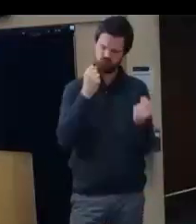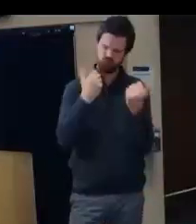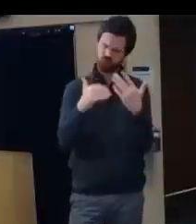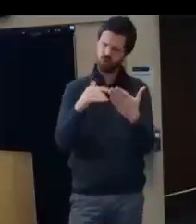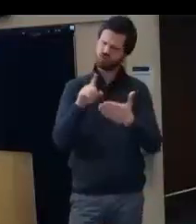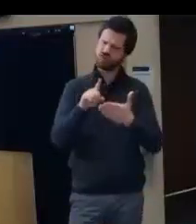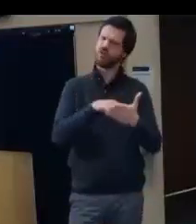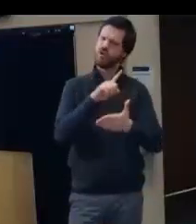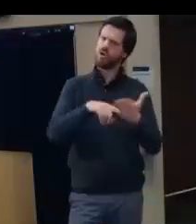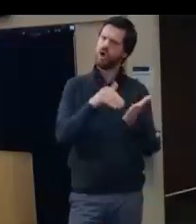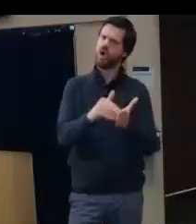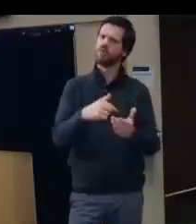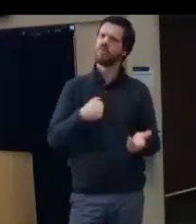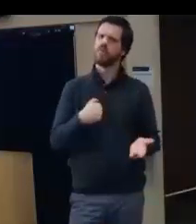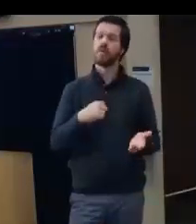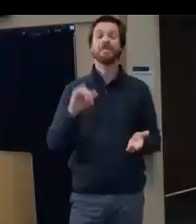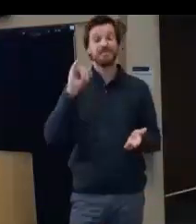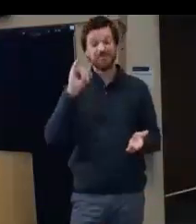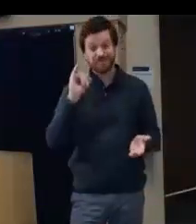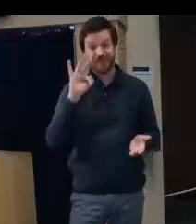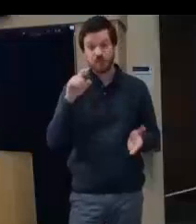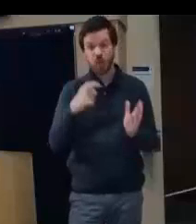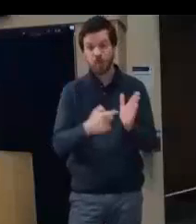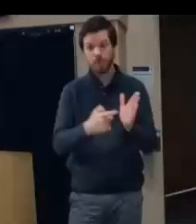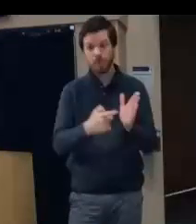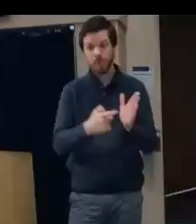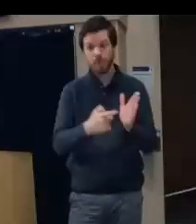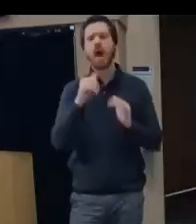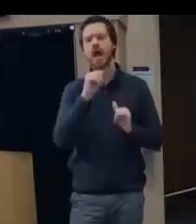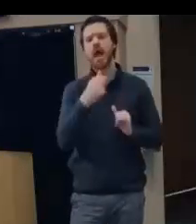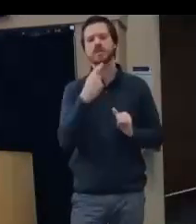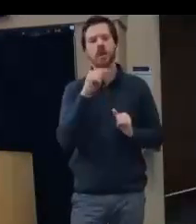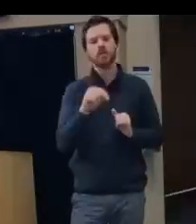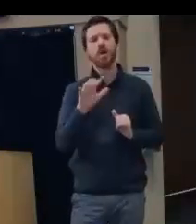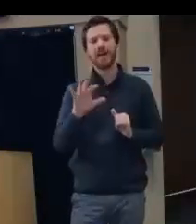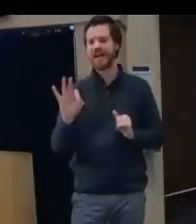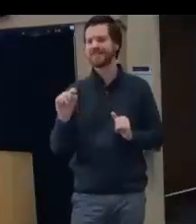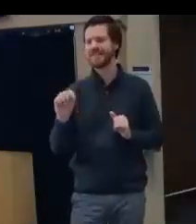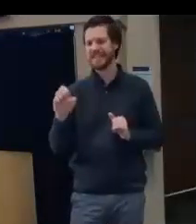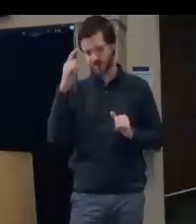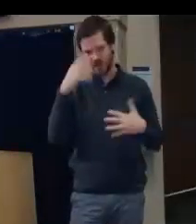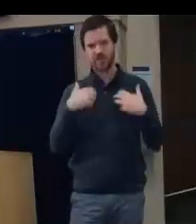this so many times so I've said if you mandate it why not say 0.5 FTE mental health professional